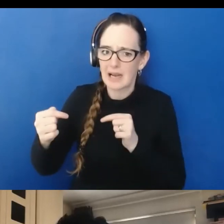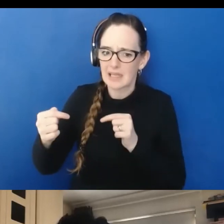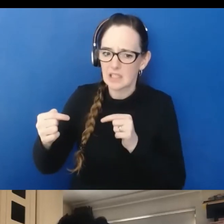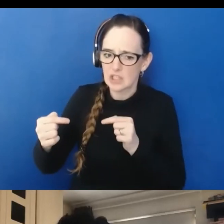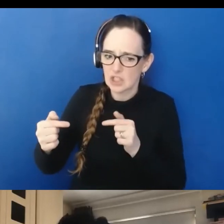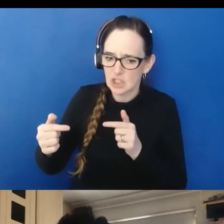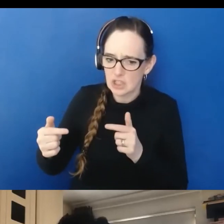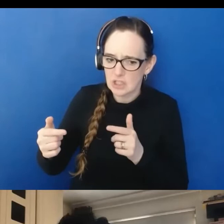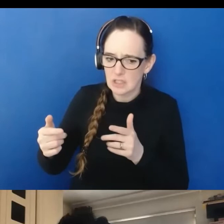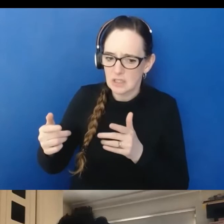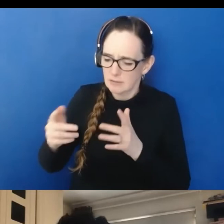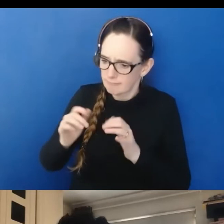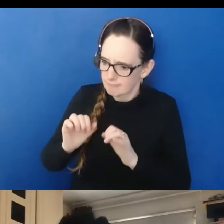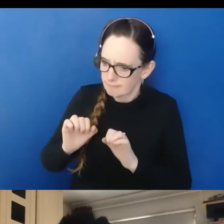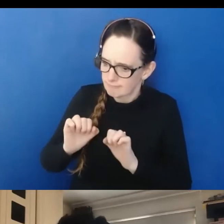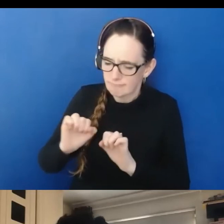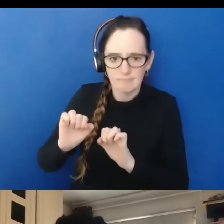you know you have worked with, that have an interest